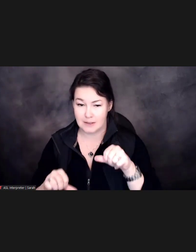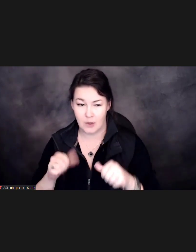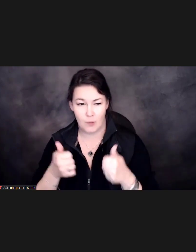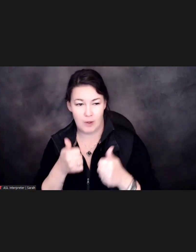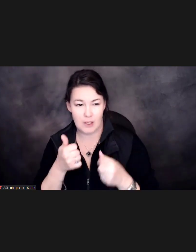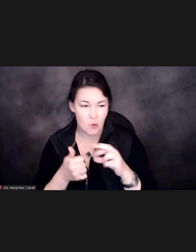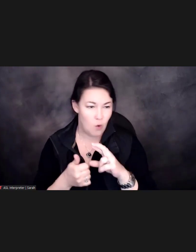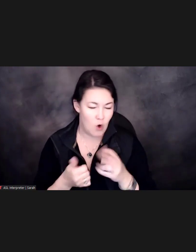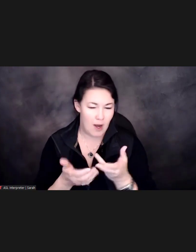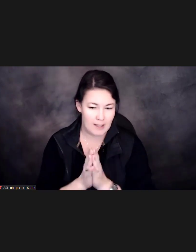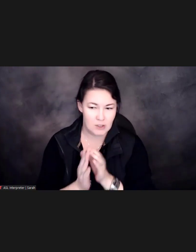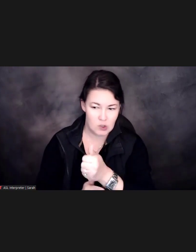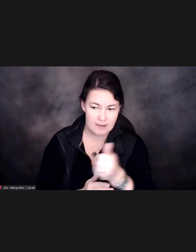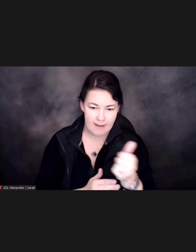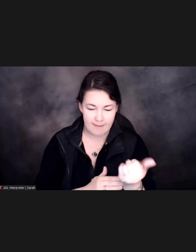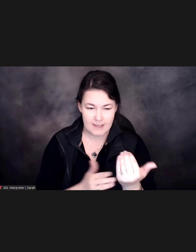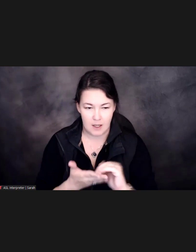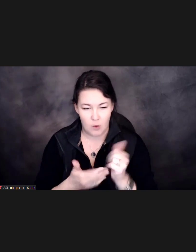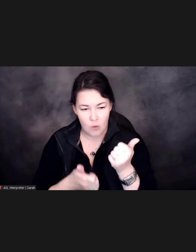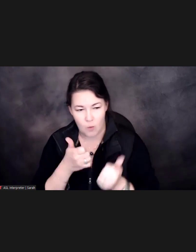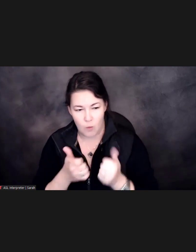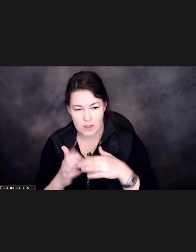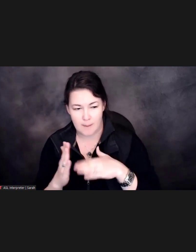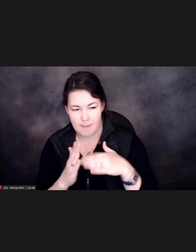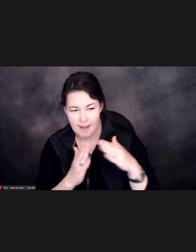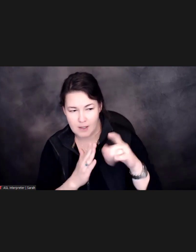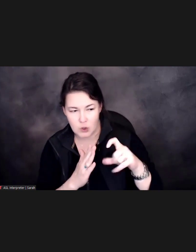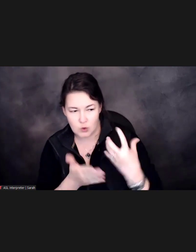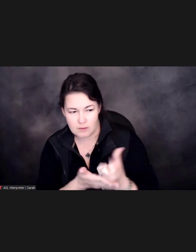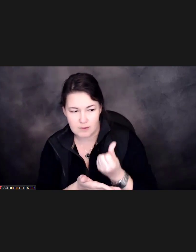undecided or you're asking this question again about which method